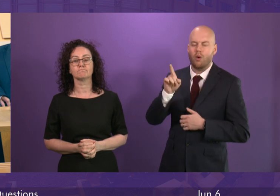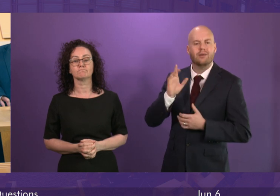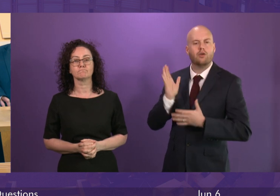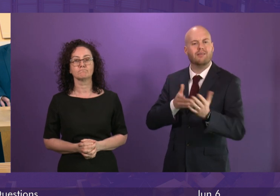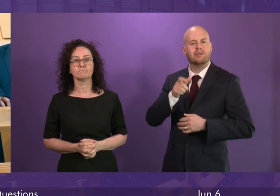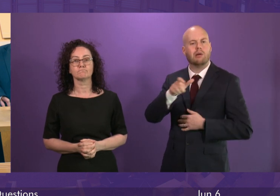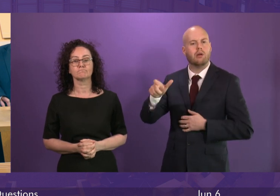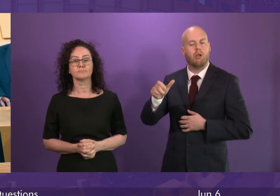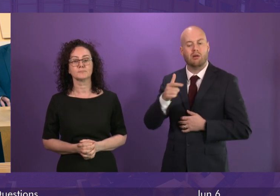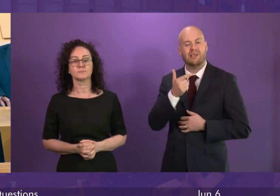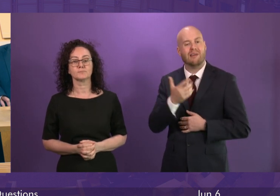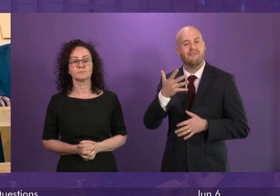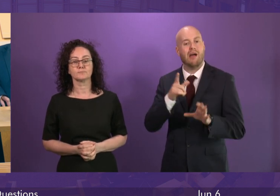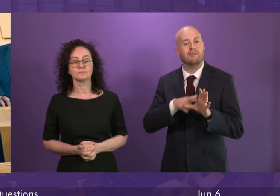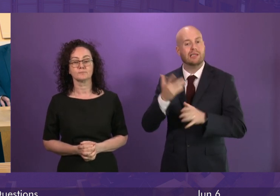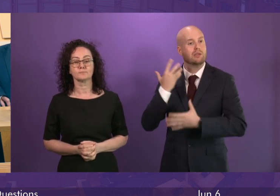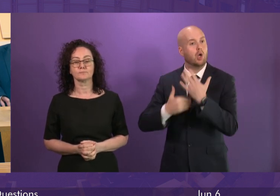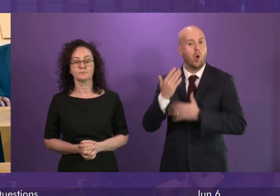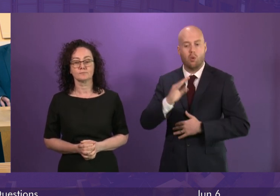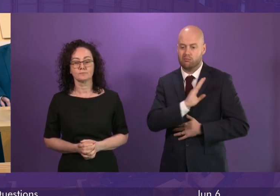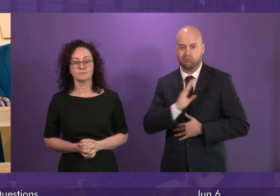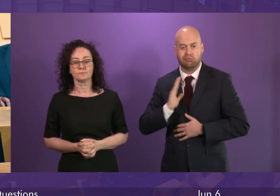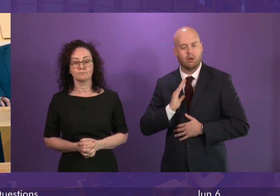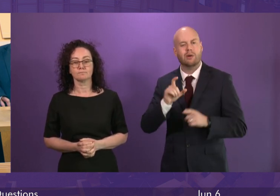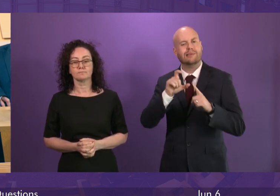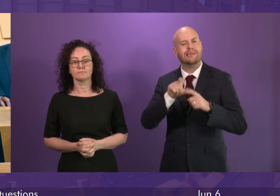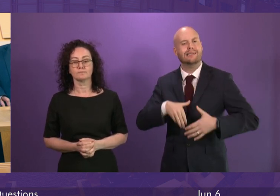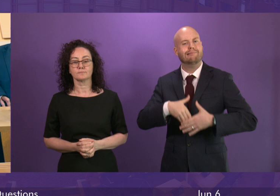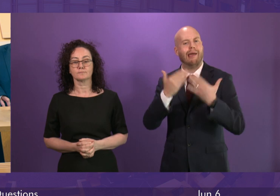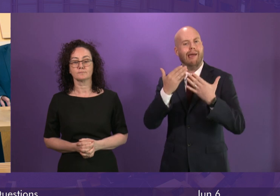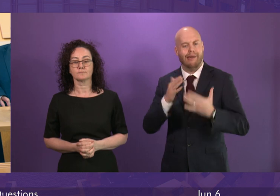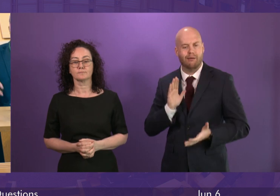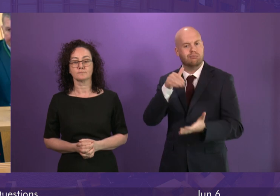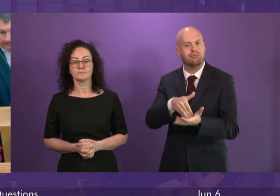ago this morning, took part in the D-day landings. We all owe them a debt that we can never repay.